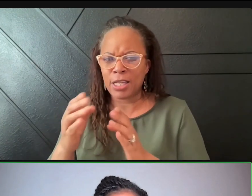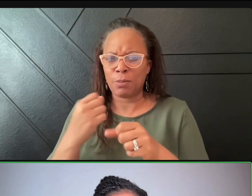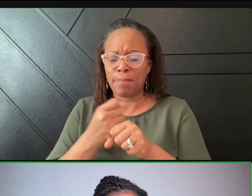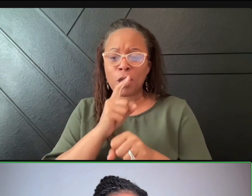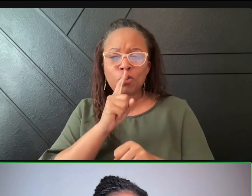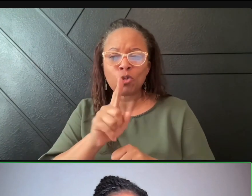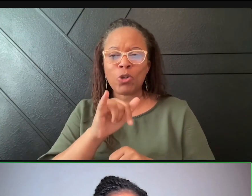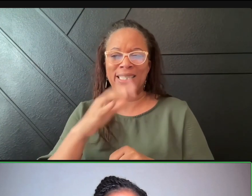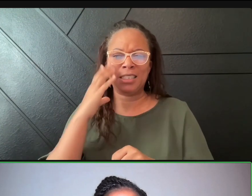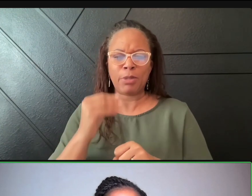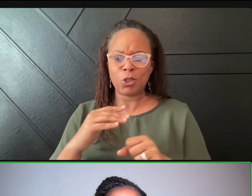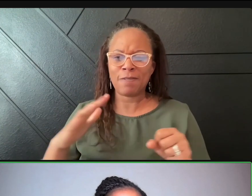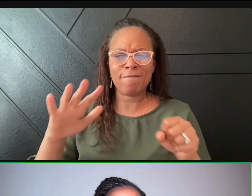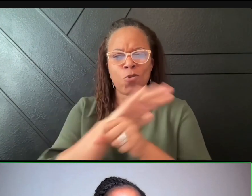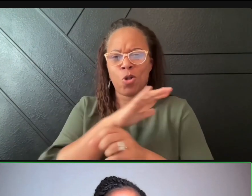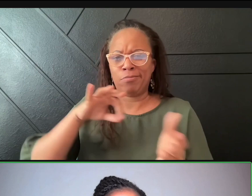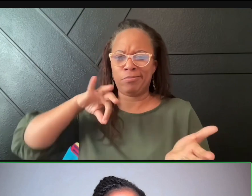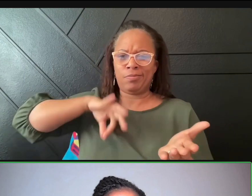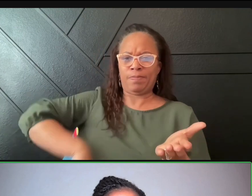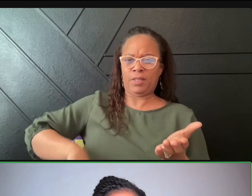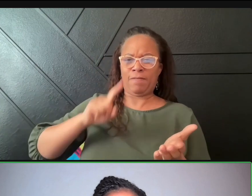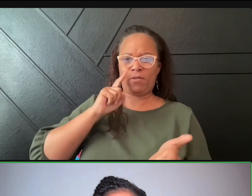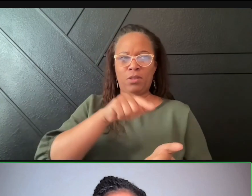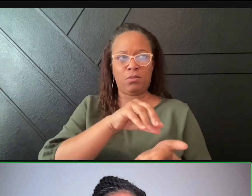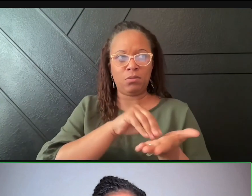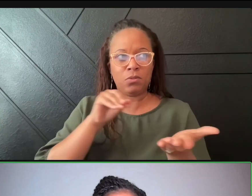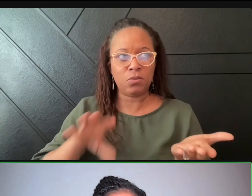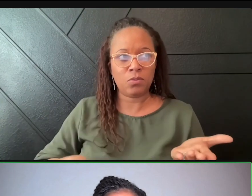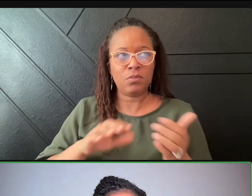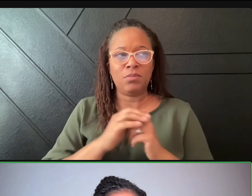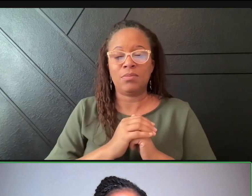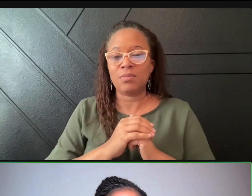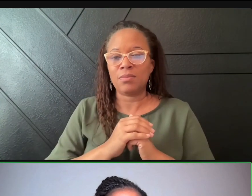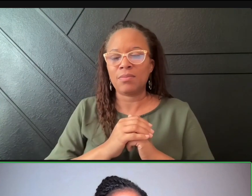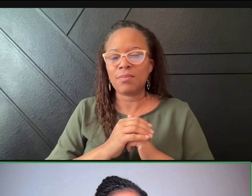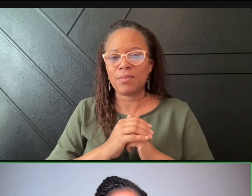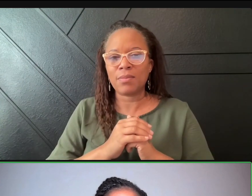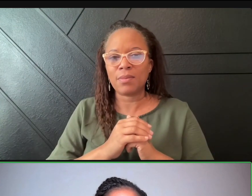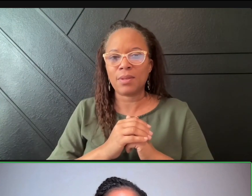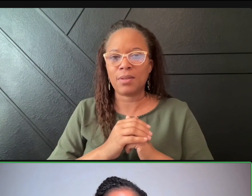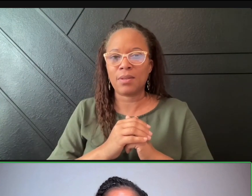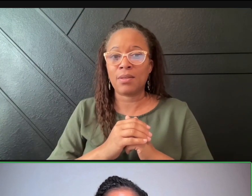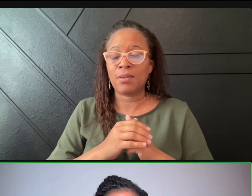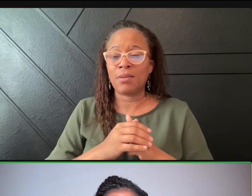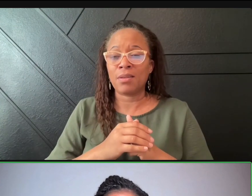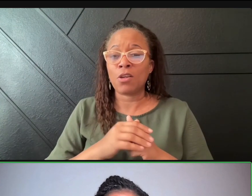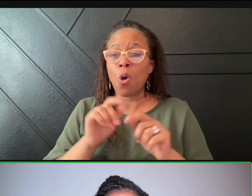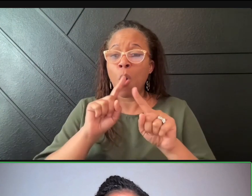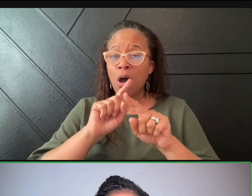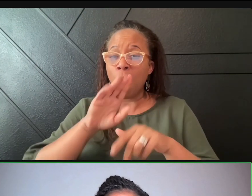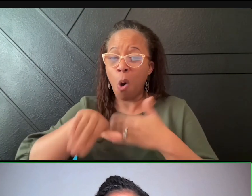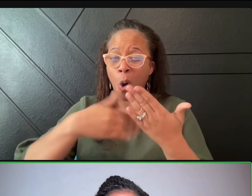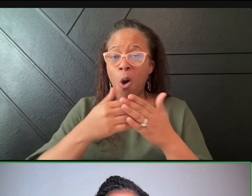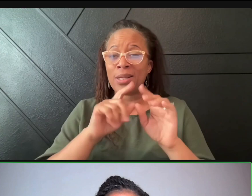any possible barriers and develop a plan to ensure that the student's internship is truly a beneficial experience.